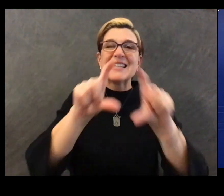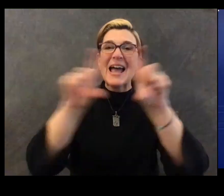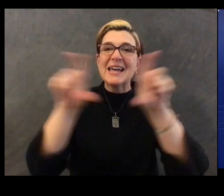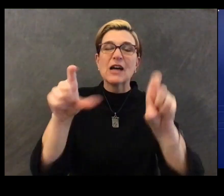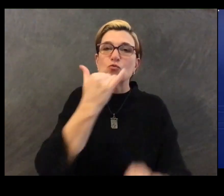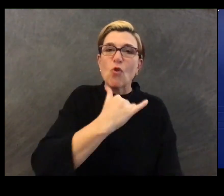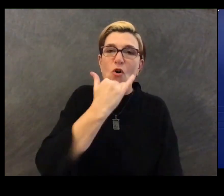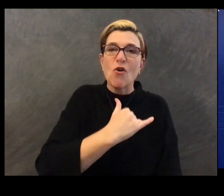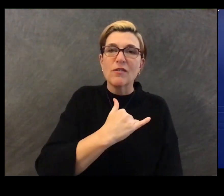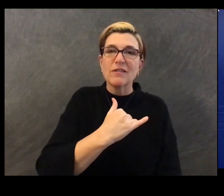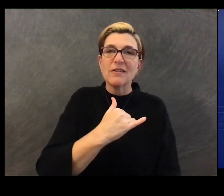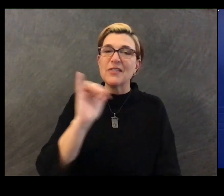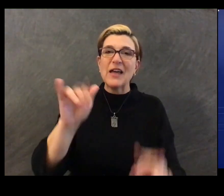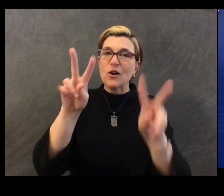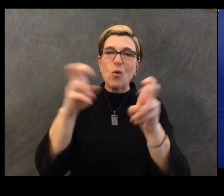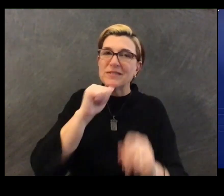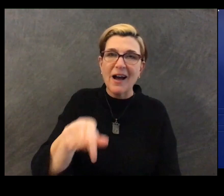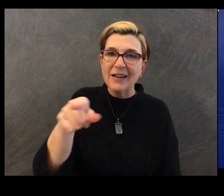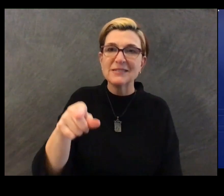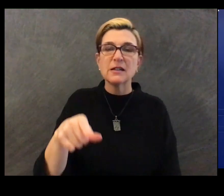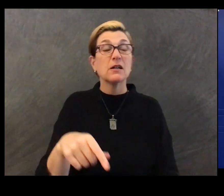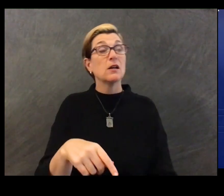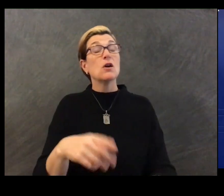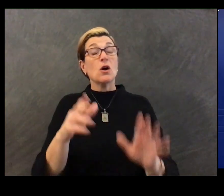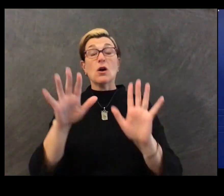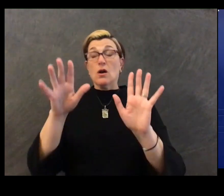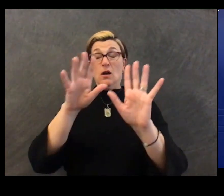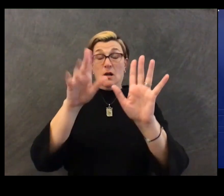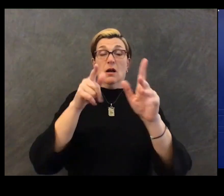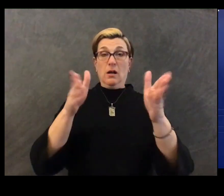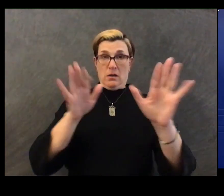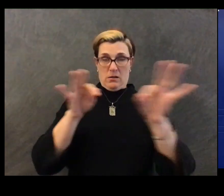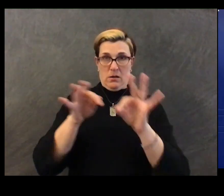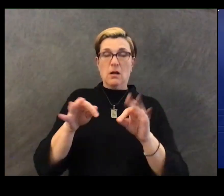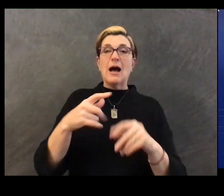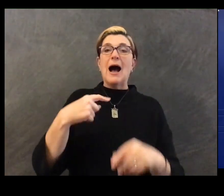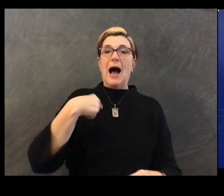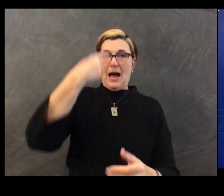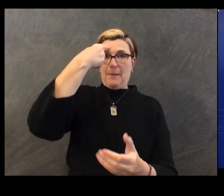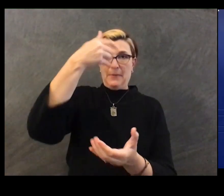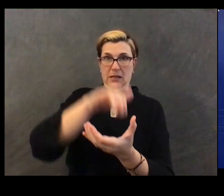I think the American public is gonna heed the request to relook at their